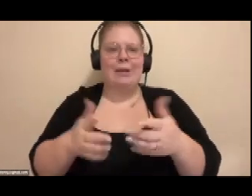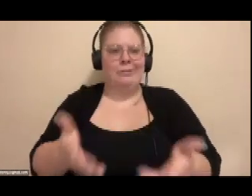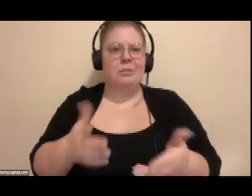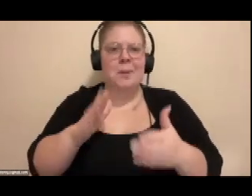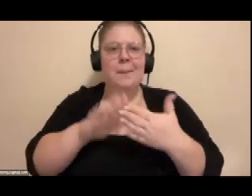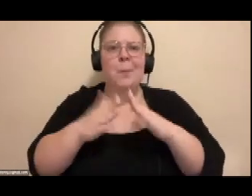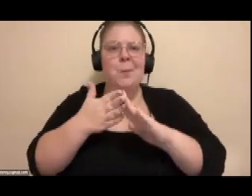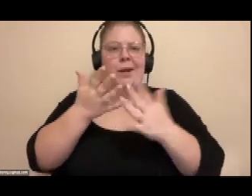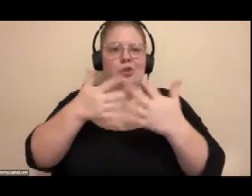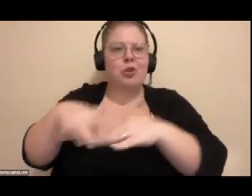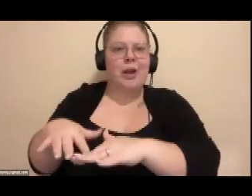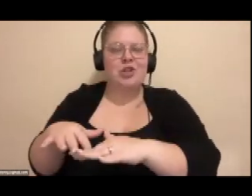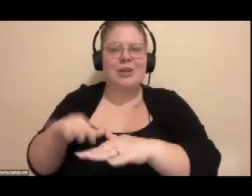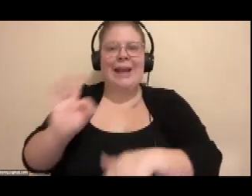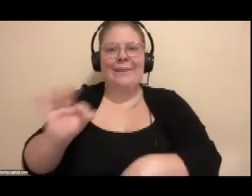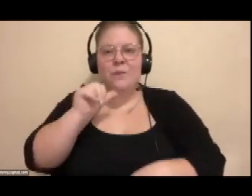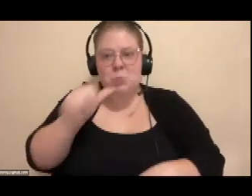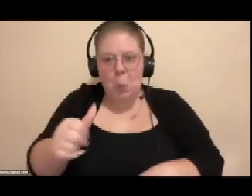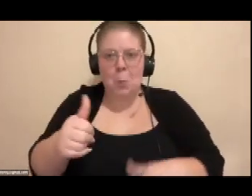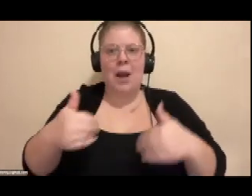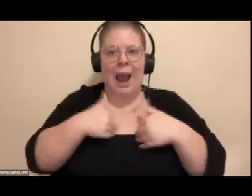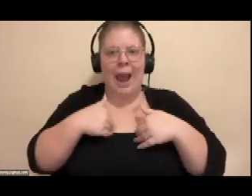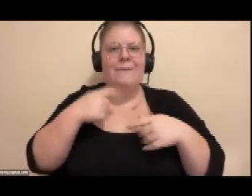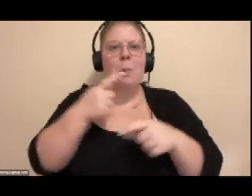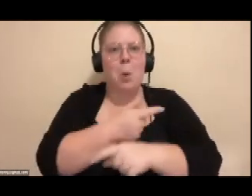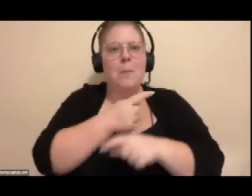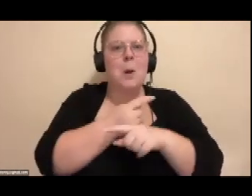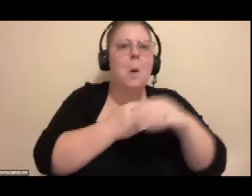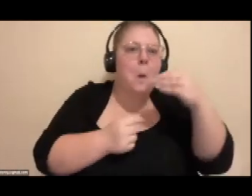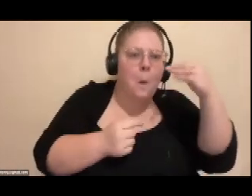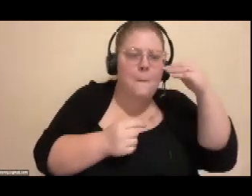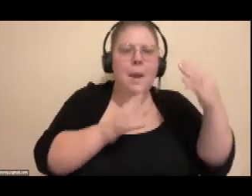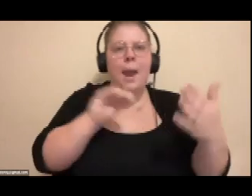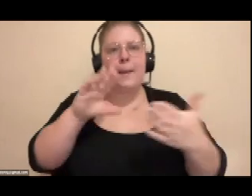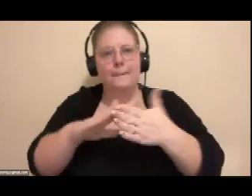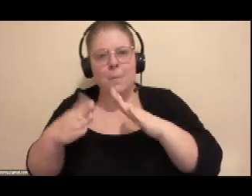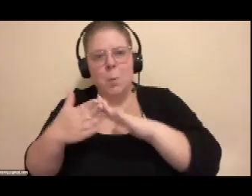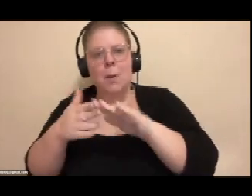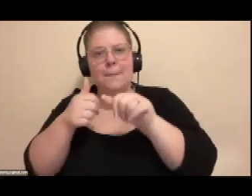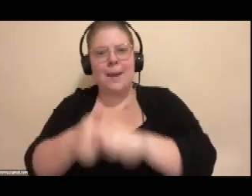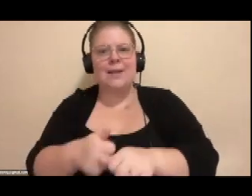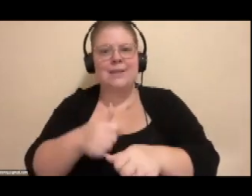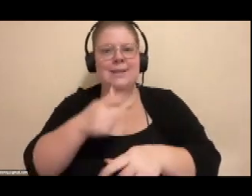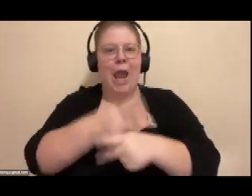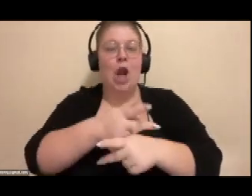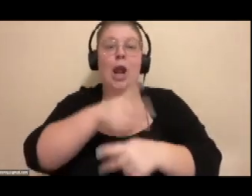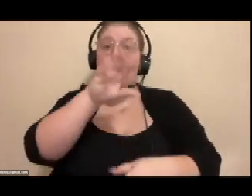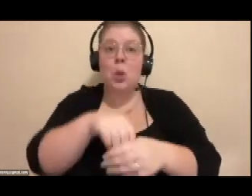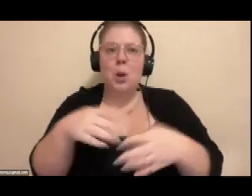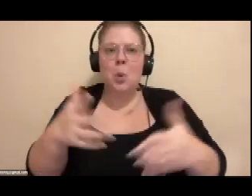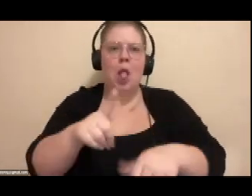without appropriate home and community based care, including long term services and supports.